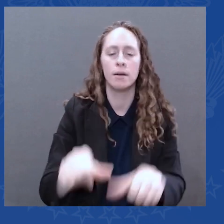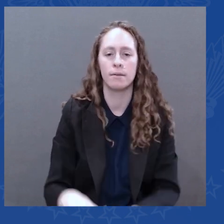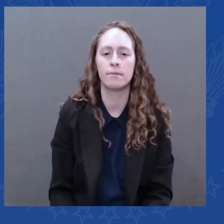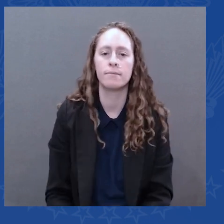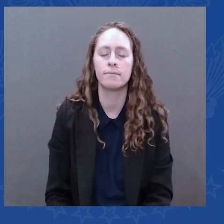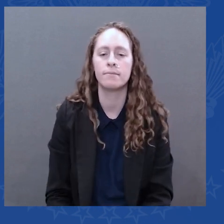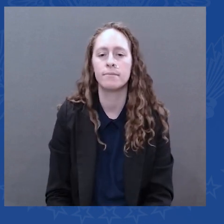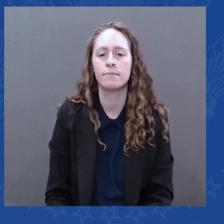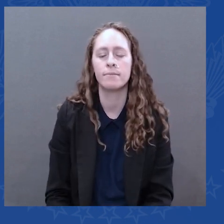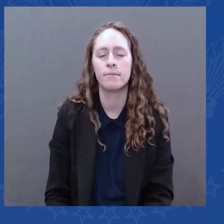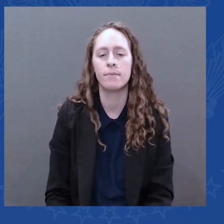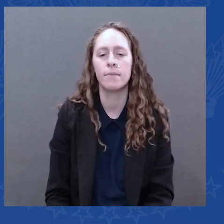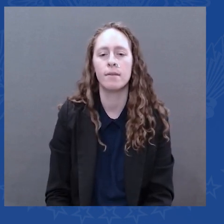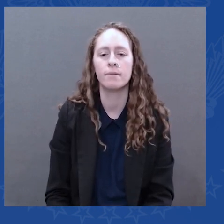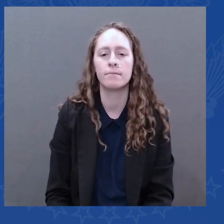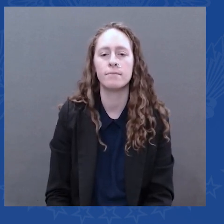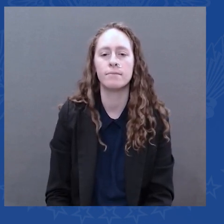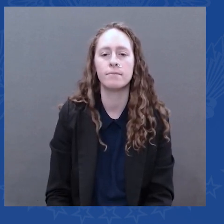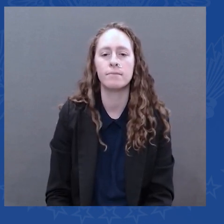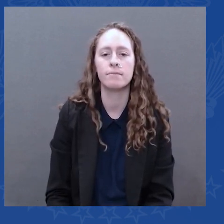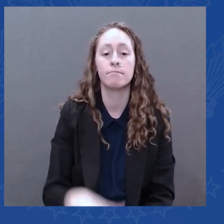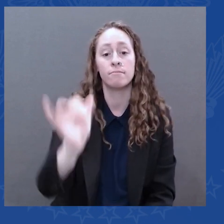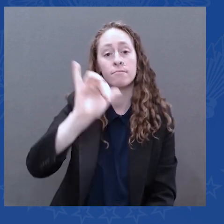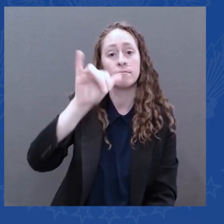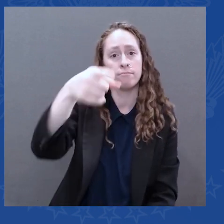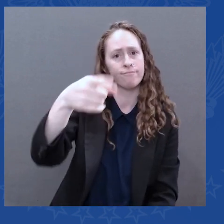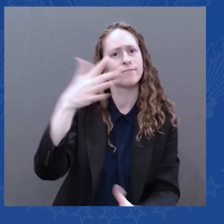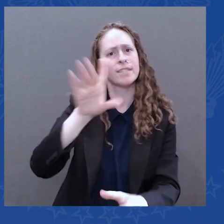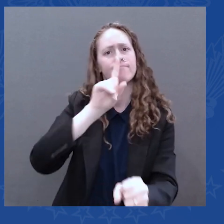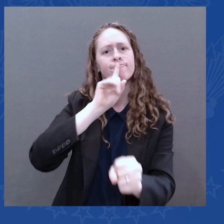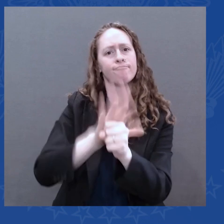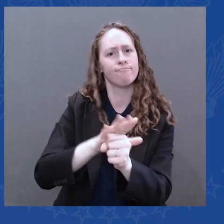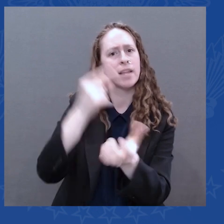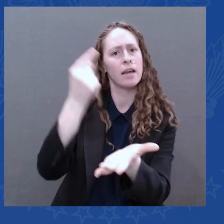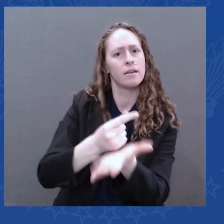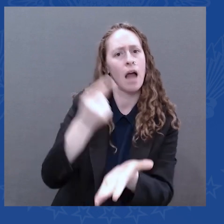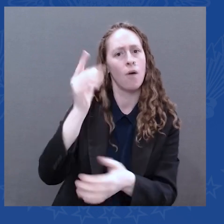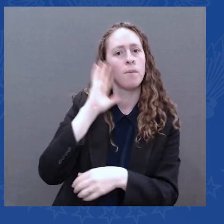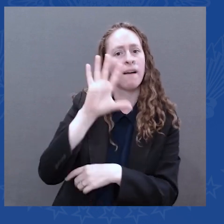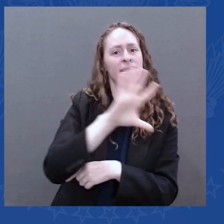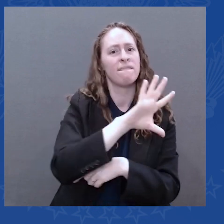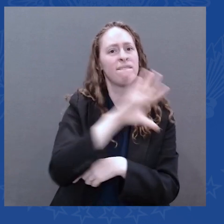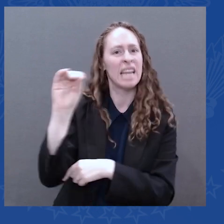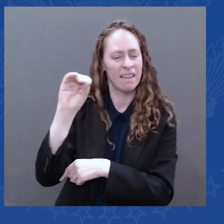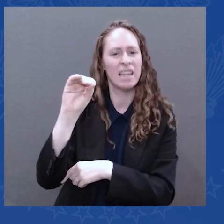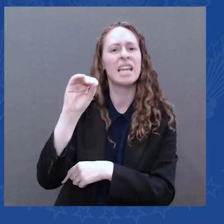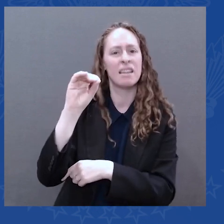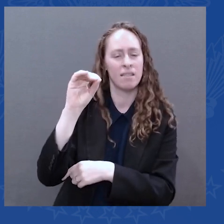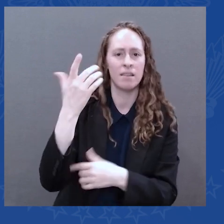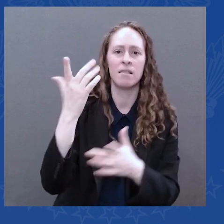at least 50 billion cubic meter of U.S. LNG until 2030.